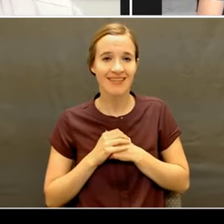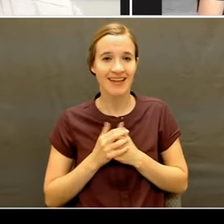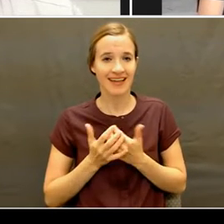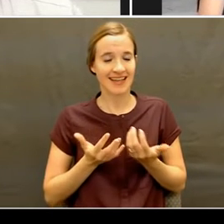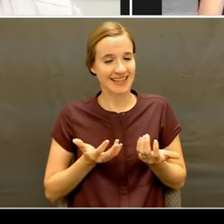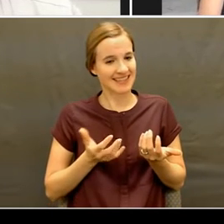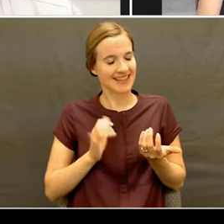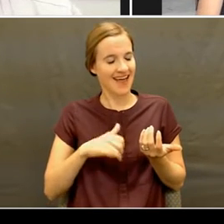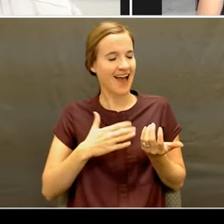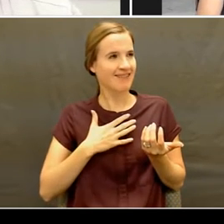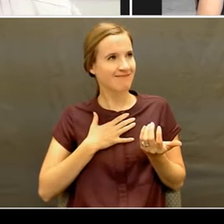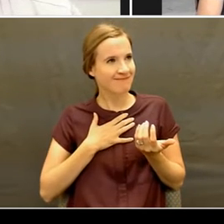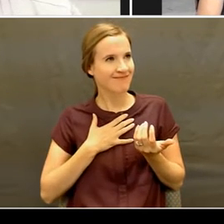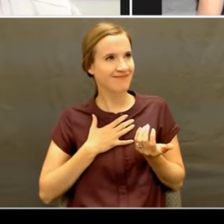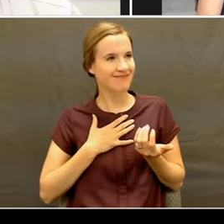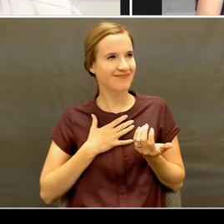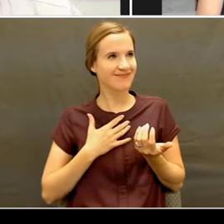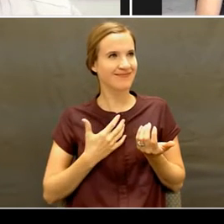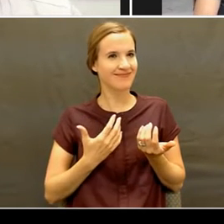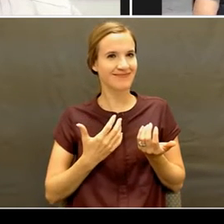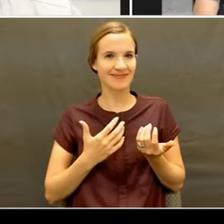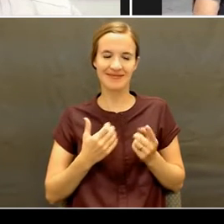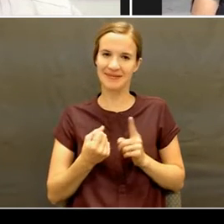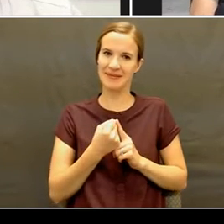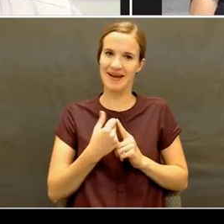and yes the Smithsonian was really nice and what I really liked too